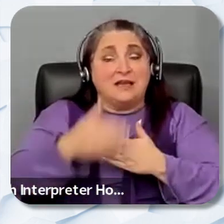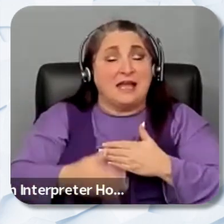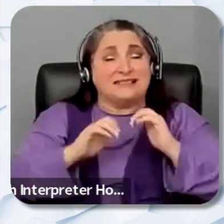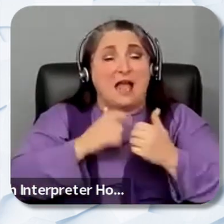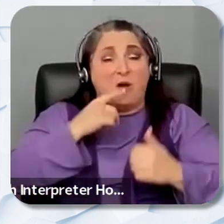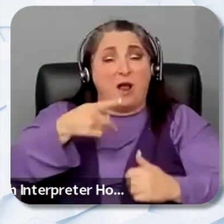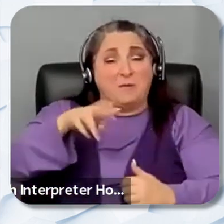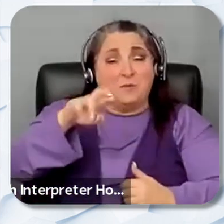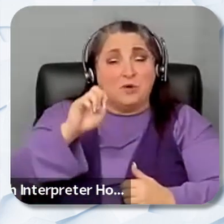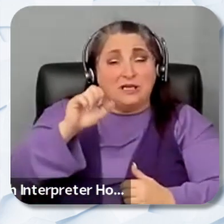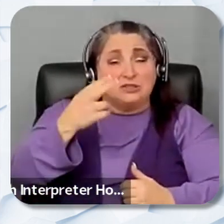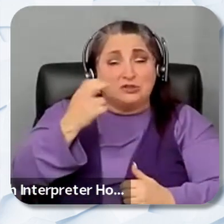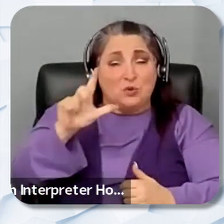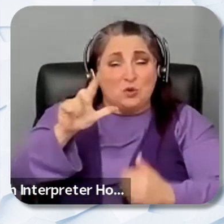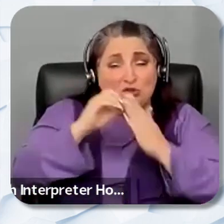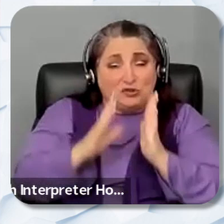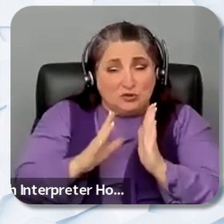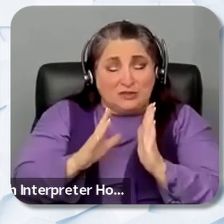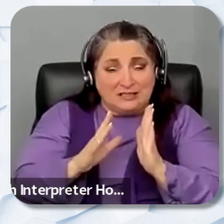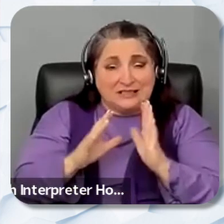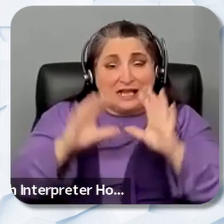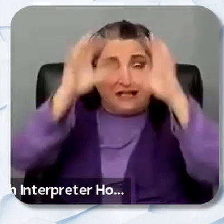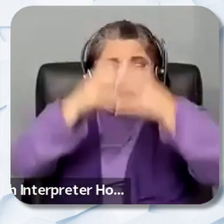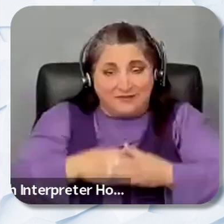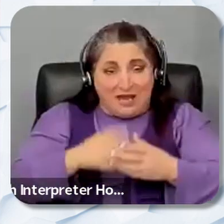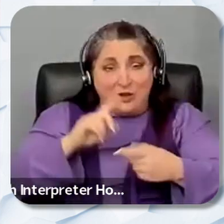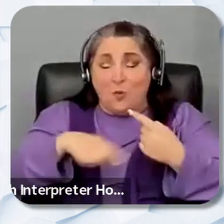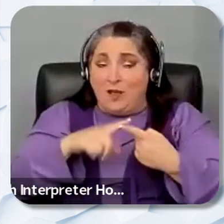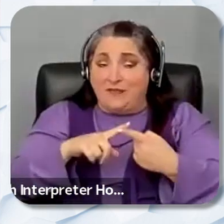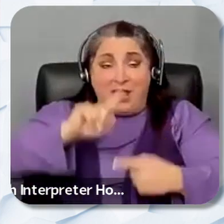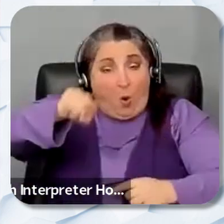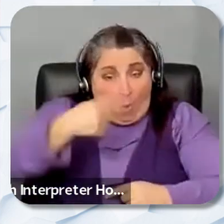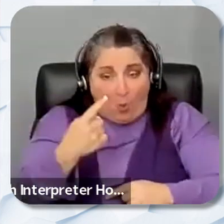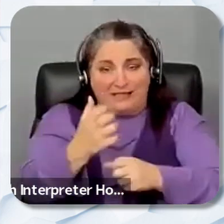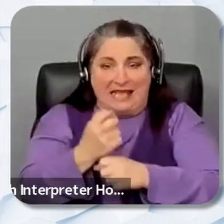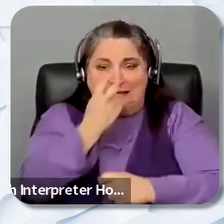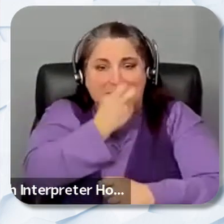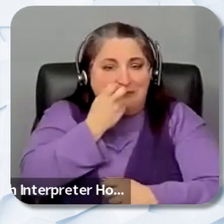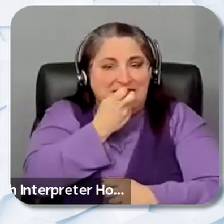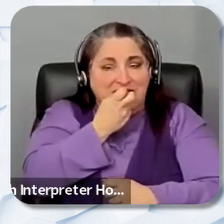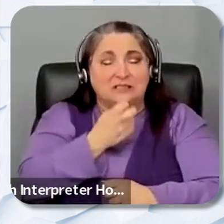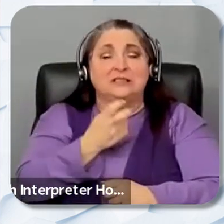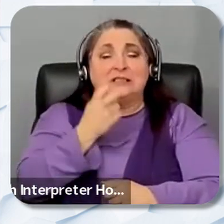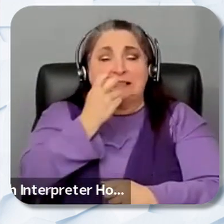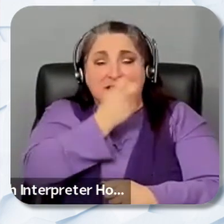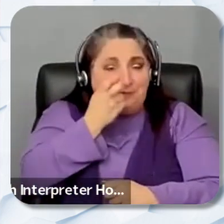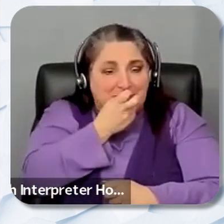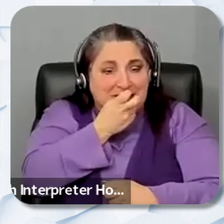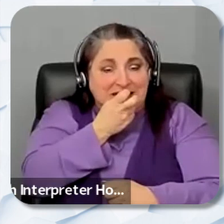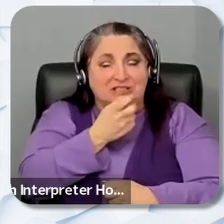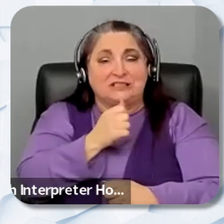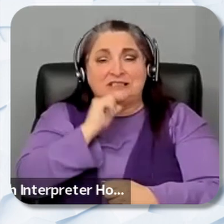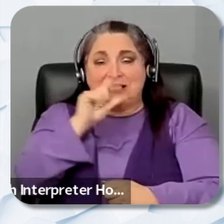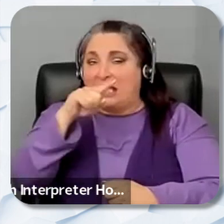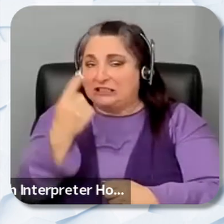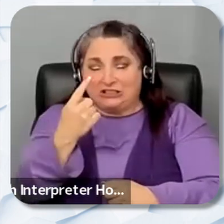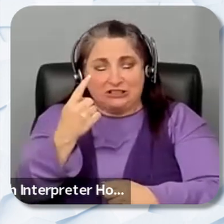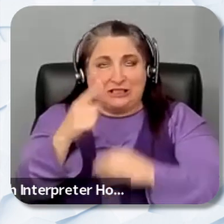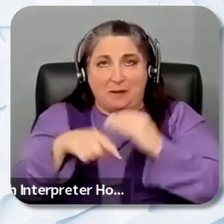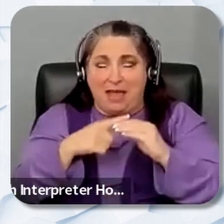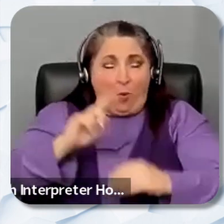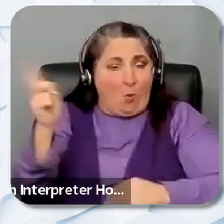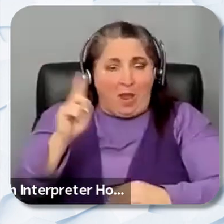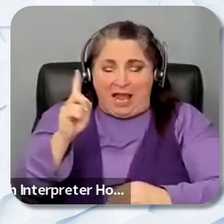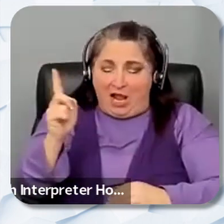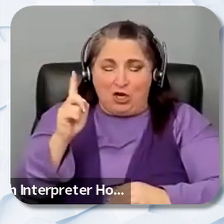preschool other than speech only?" So speech only students, it's not about where they receive,